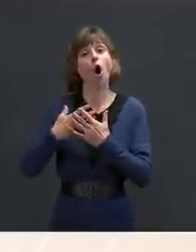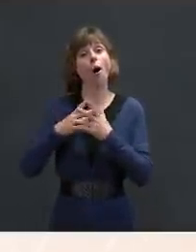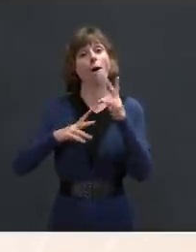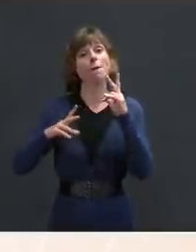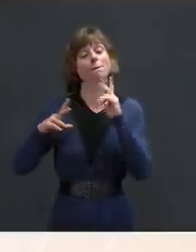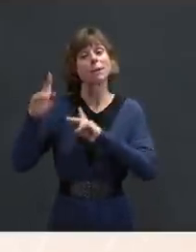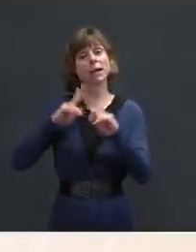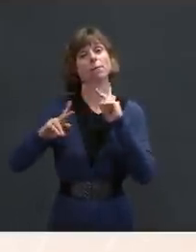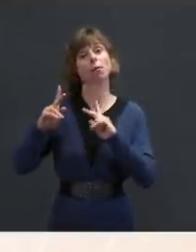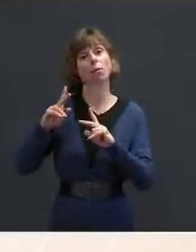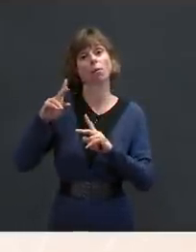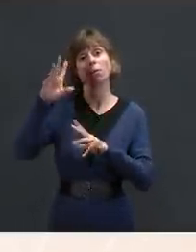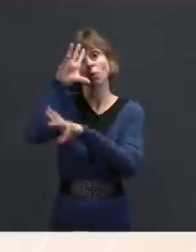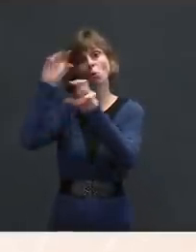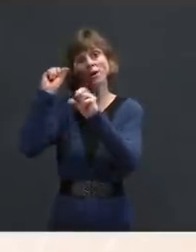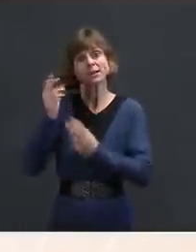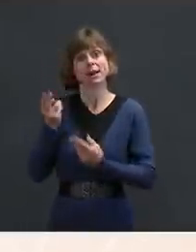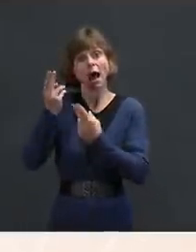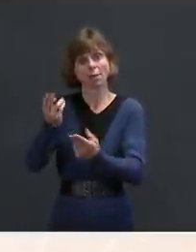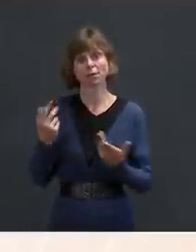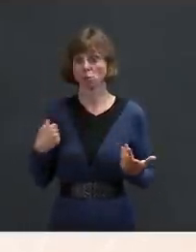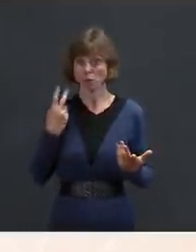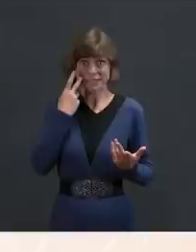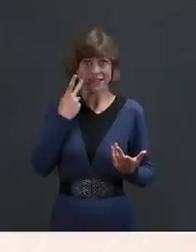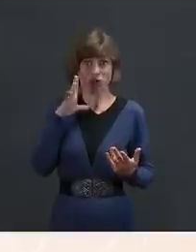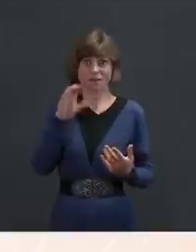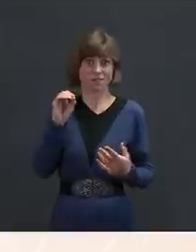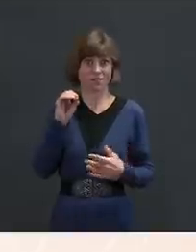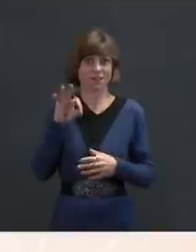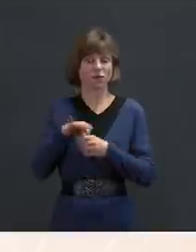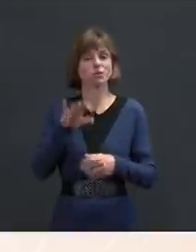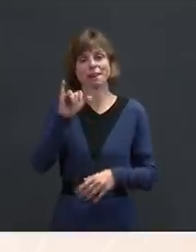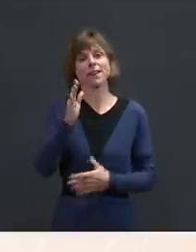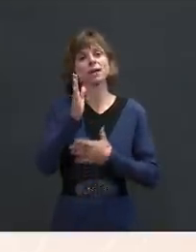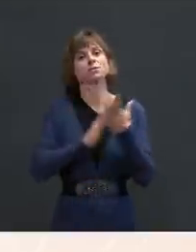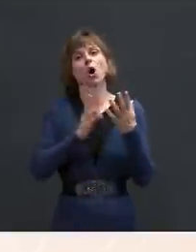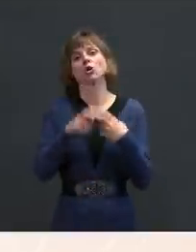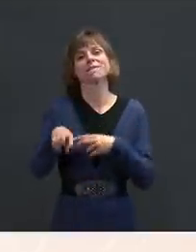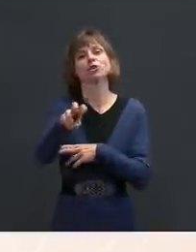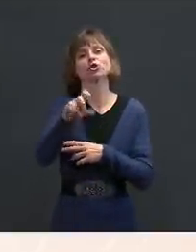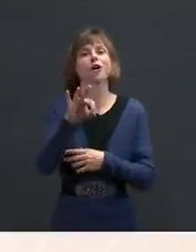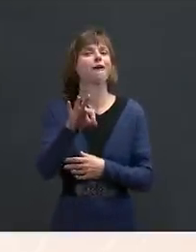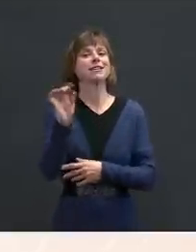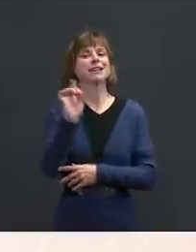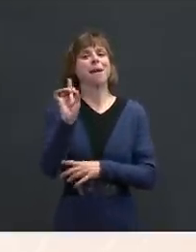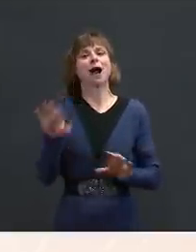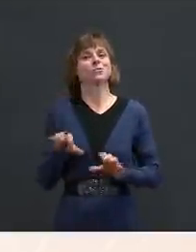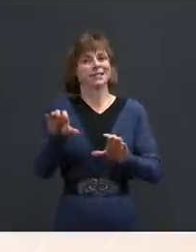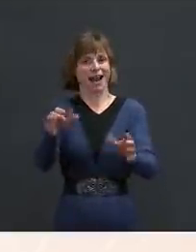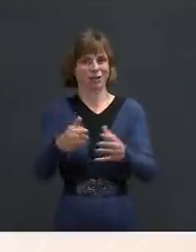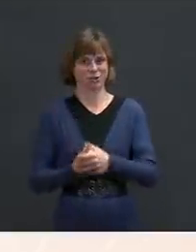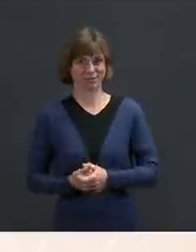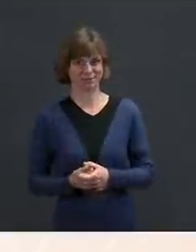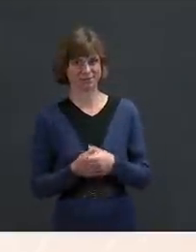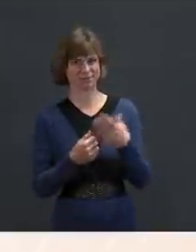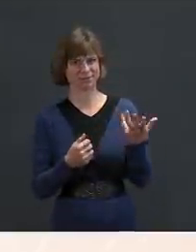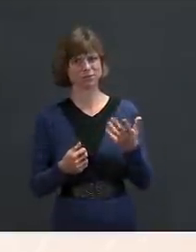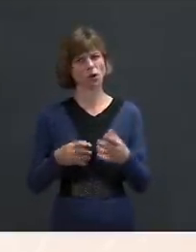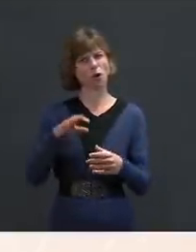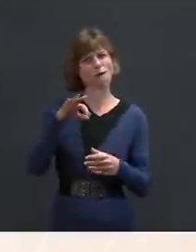We'll see if we have 50 votes. That's part of the journey. That's part of democracy in action. The Press: Another -- Ms. Psaki: Oh, go ahead. The Press: On voting rights, the Supreme Court is set to hear